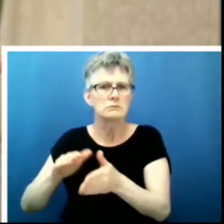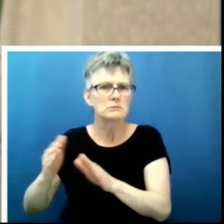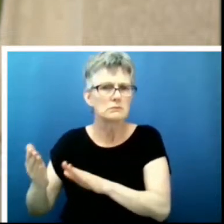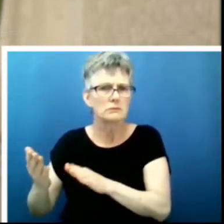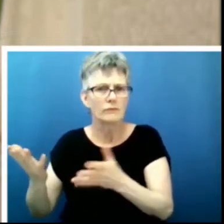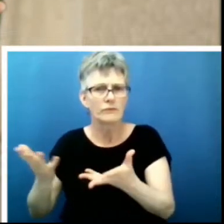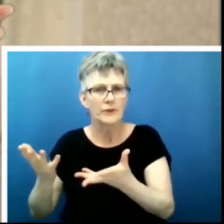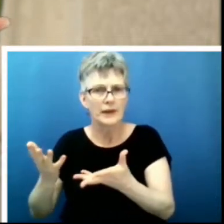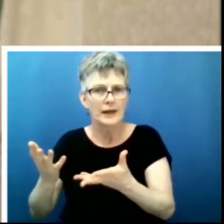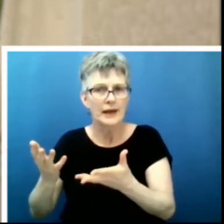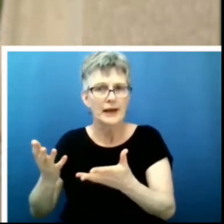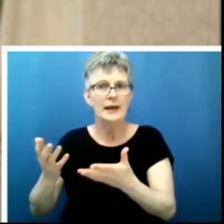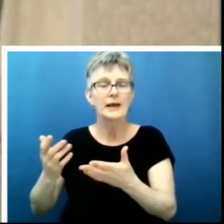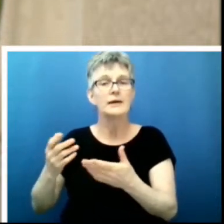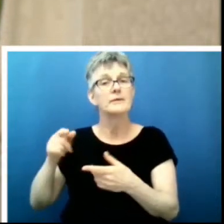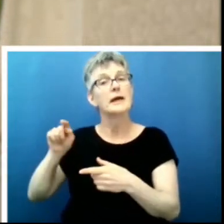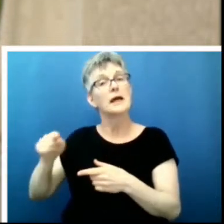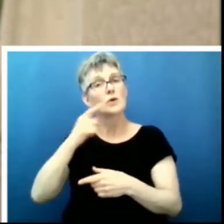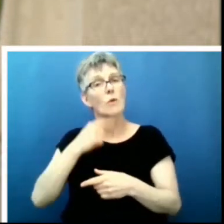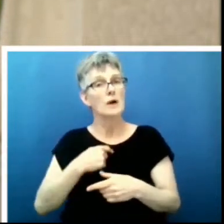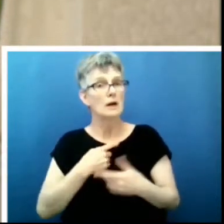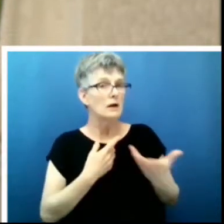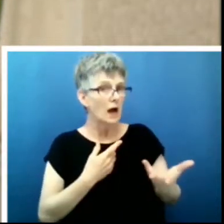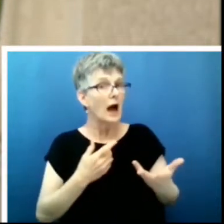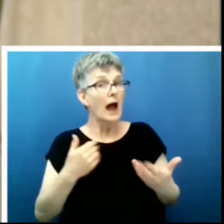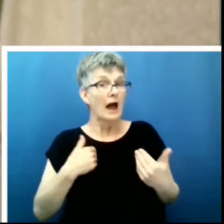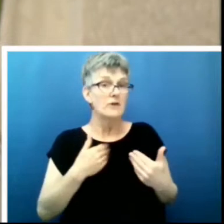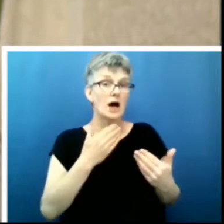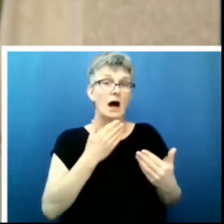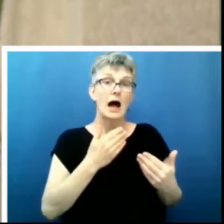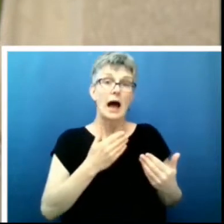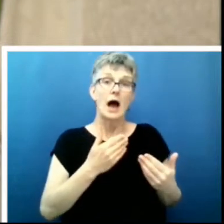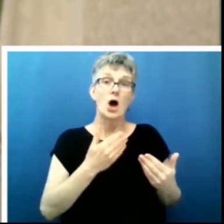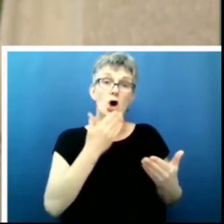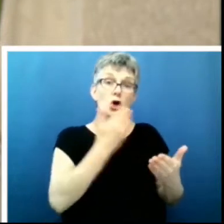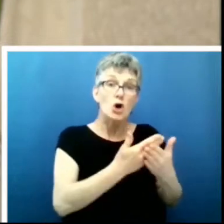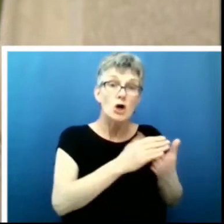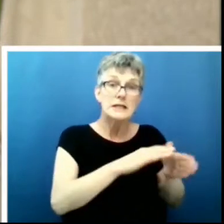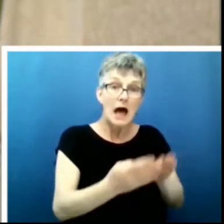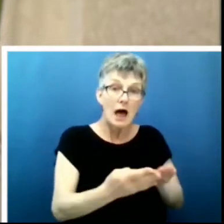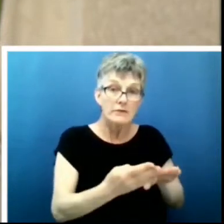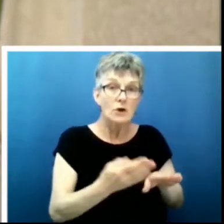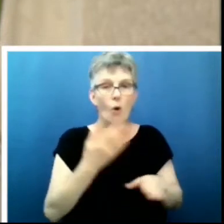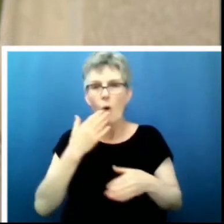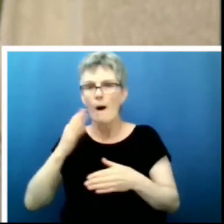and the bad deaths. Bad deaths are where the family refuses to speak to each other.